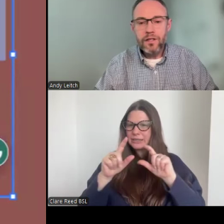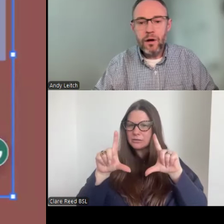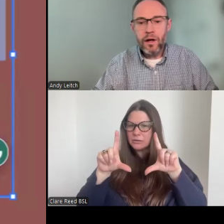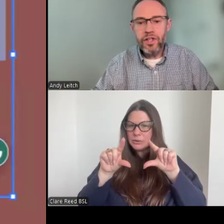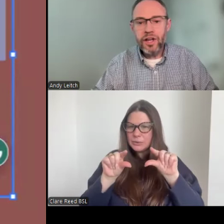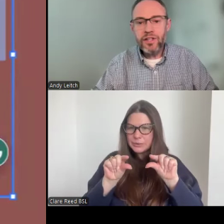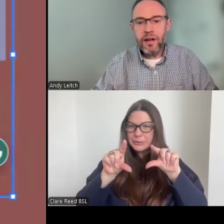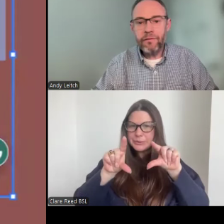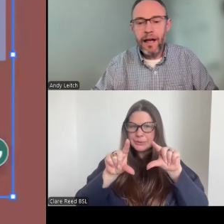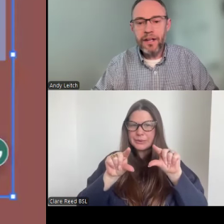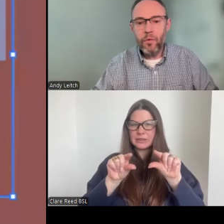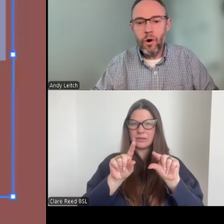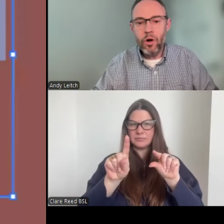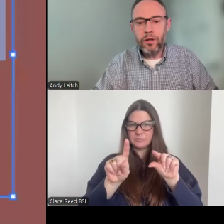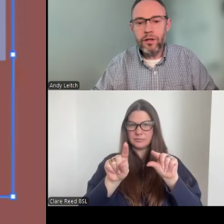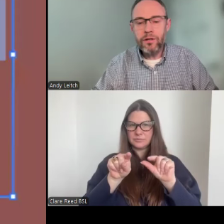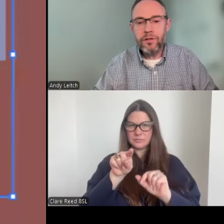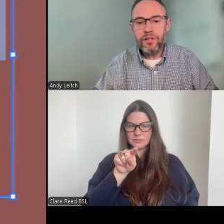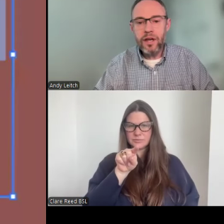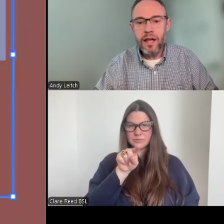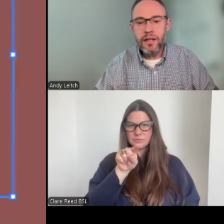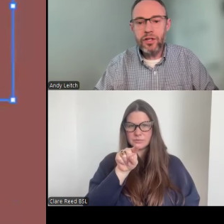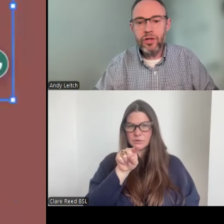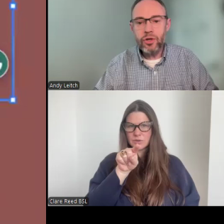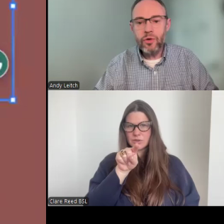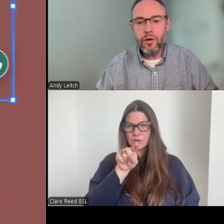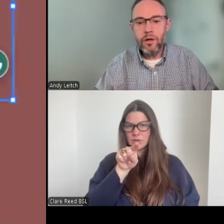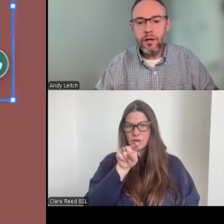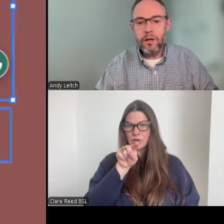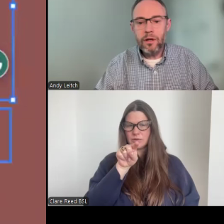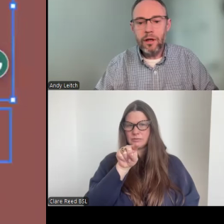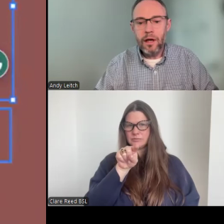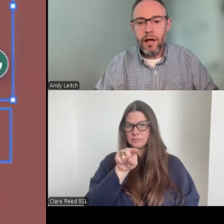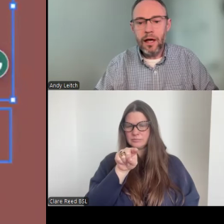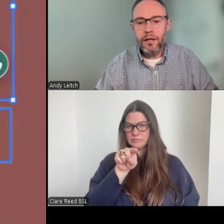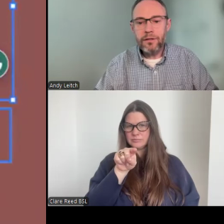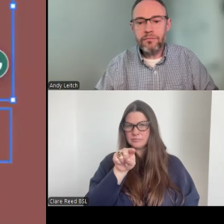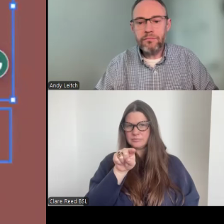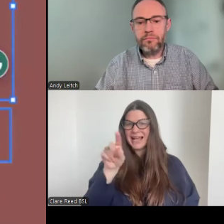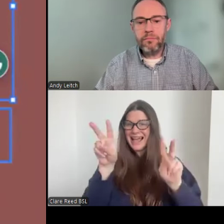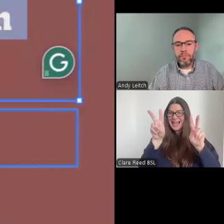I'm going to change that from Heading 1 to say Heading 2.